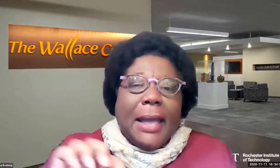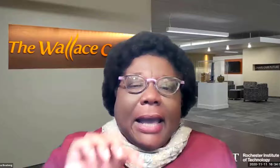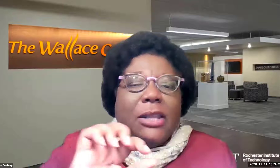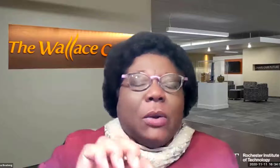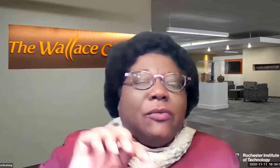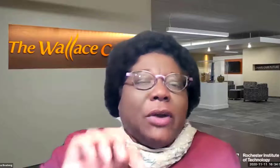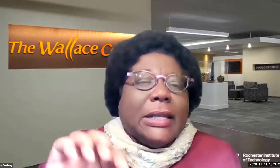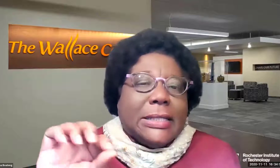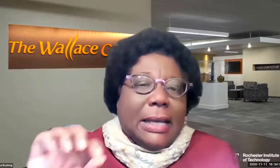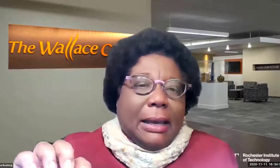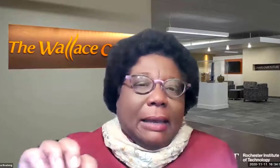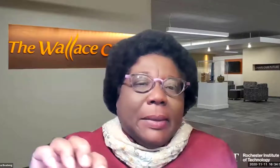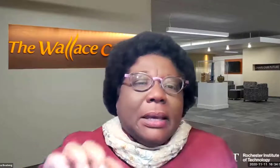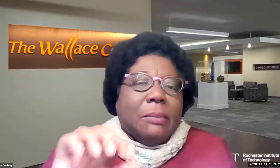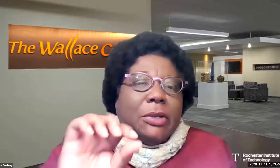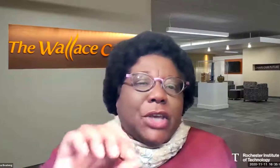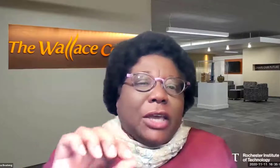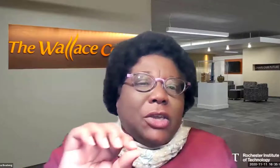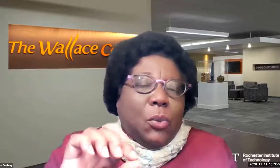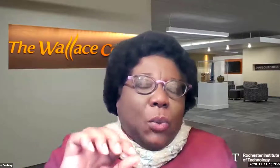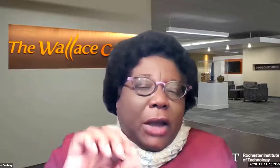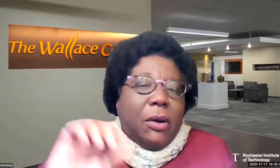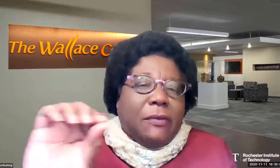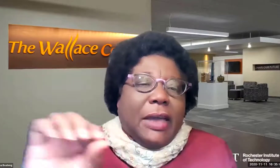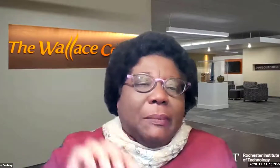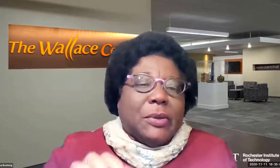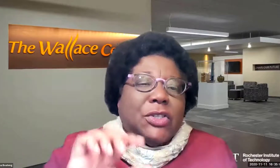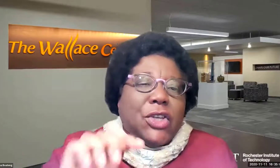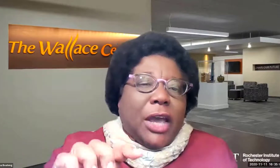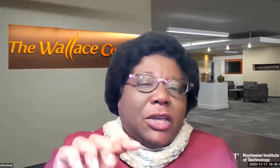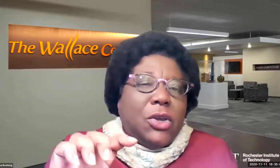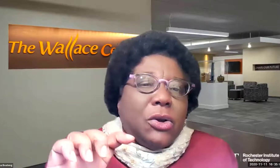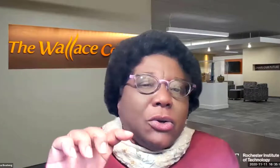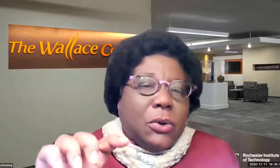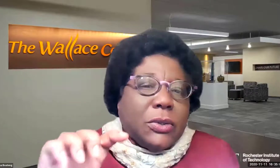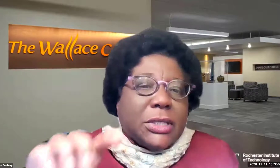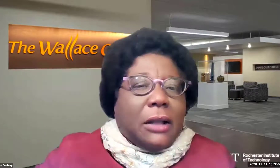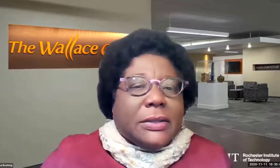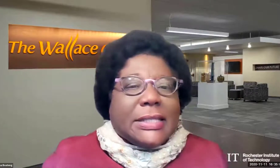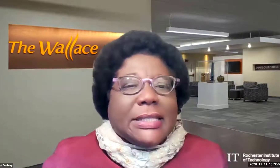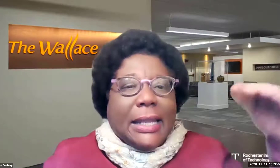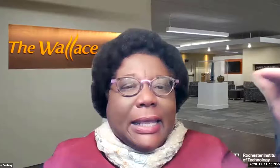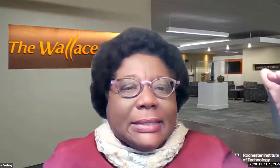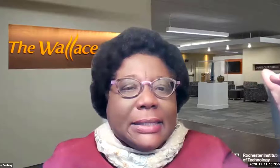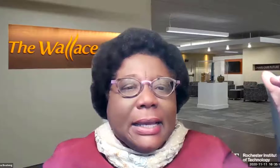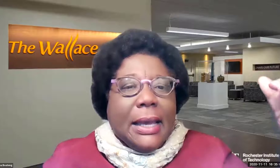Adwoa Boateng: I know we're running out of time, but check it while you're off campus. Check your Google style settings and then